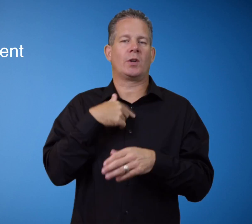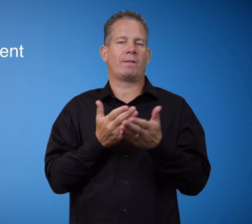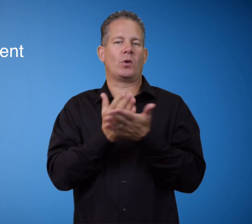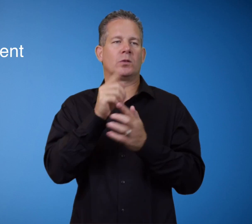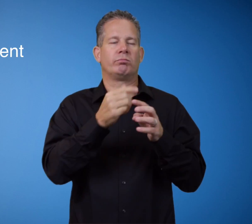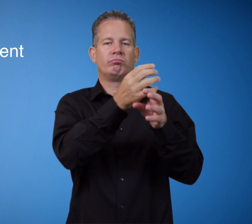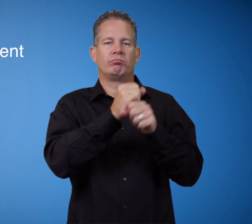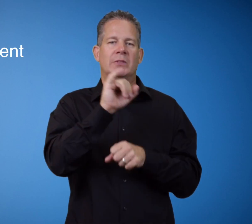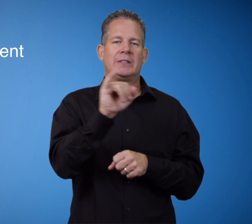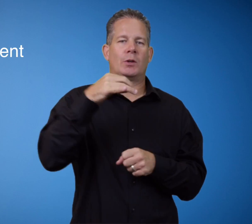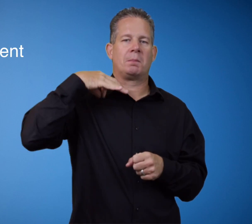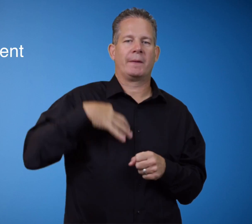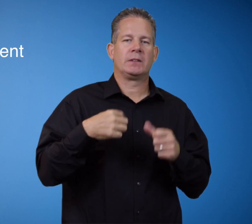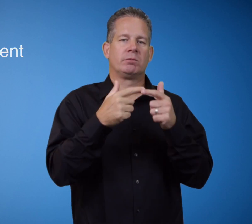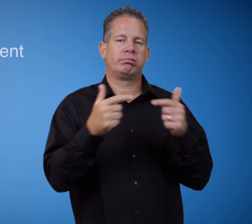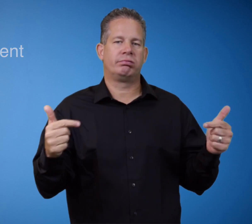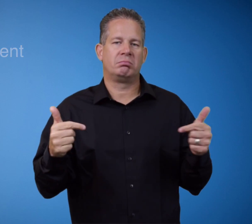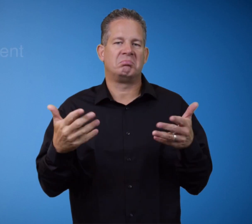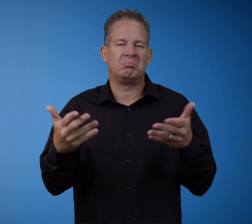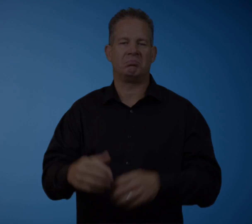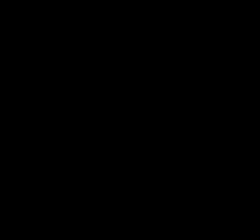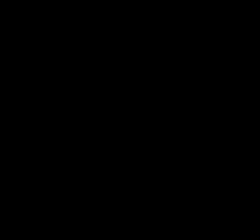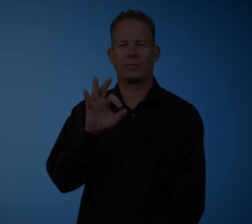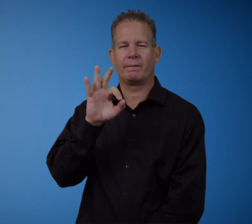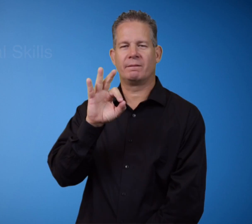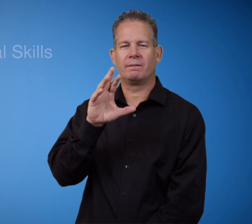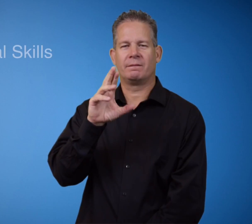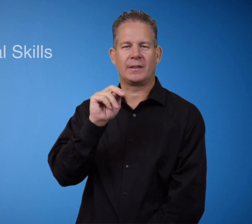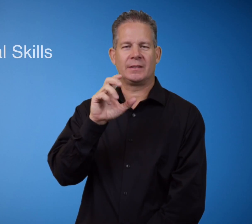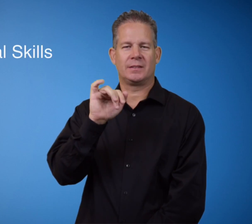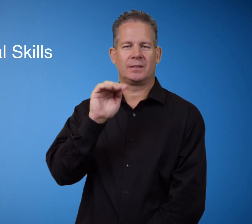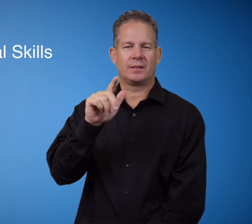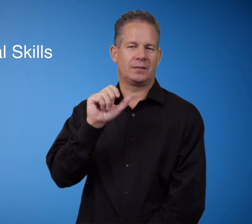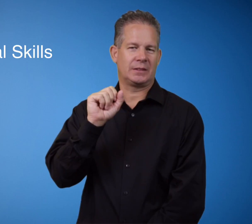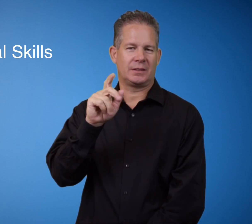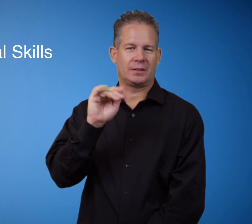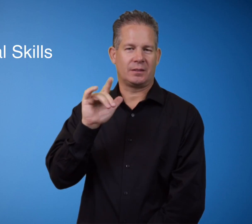you have a right to be entitled to the insurance benefits. Functional skills.